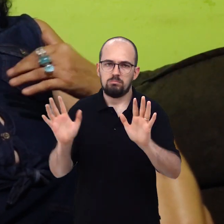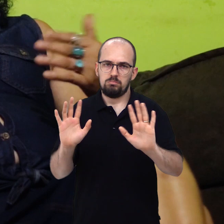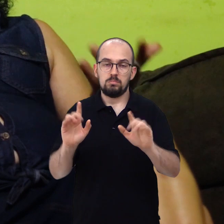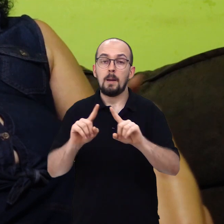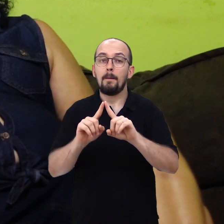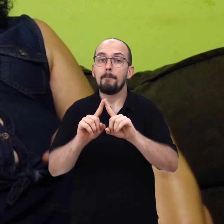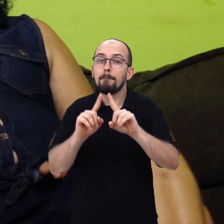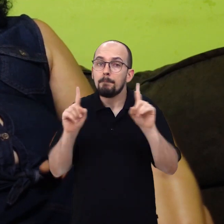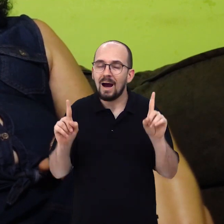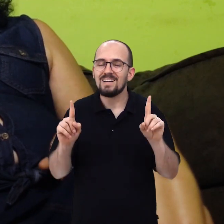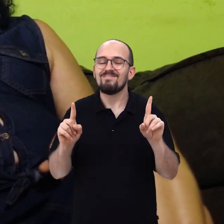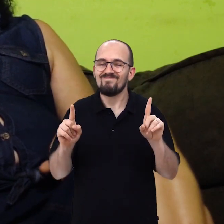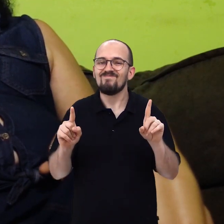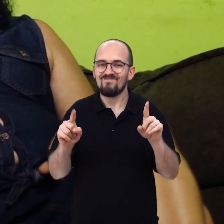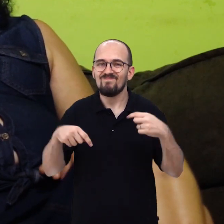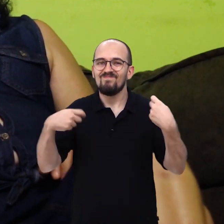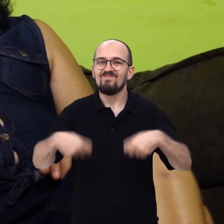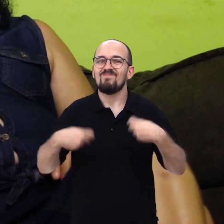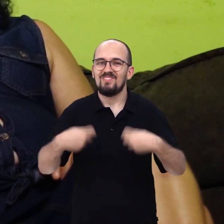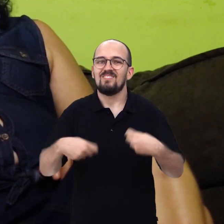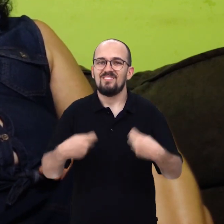But sign language is actually necessary.